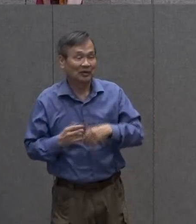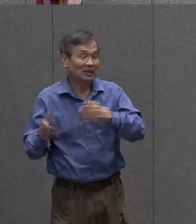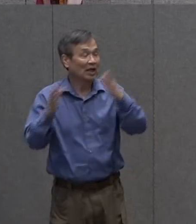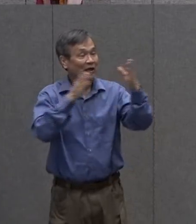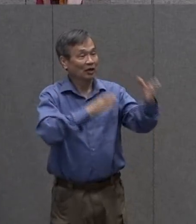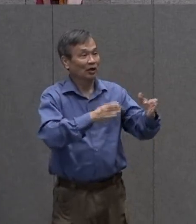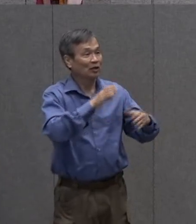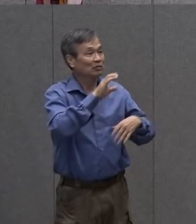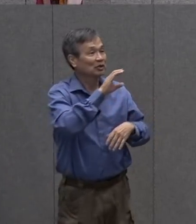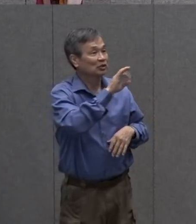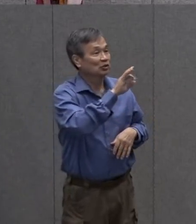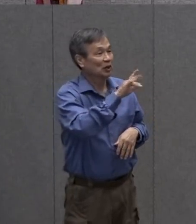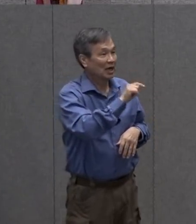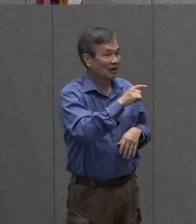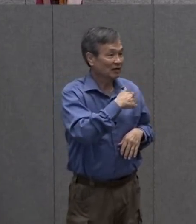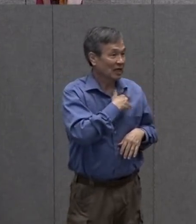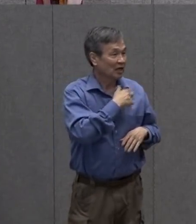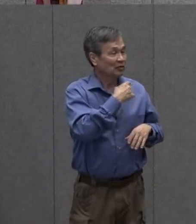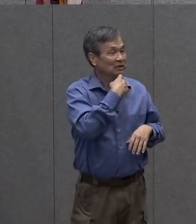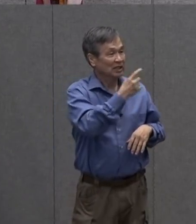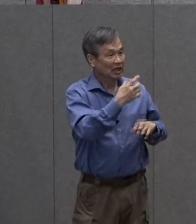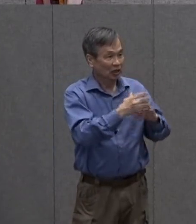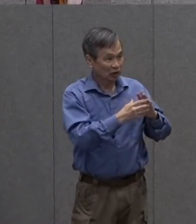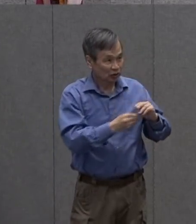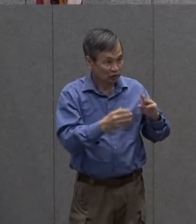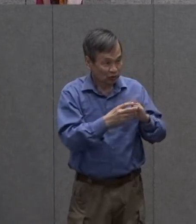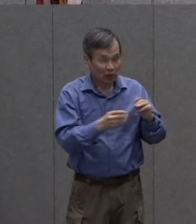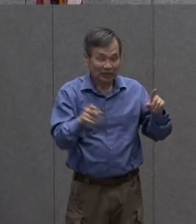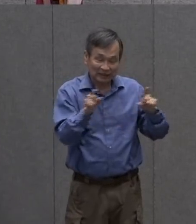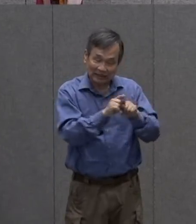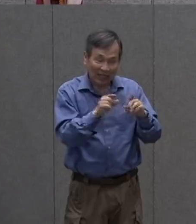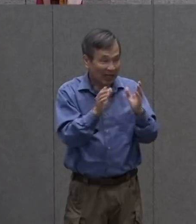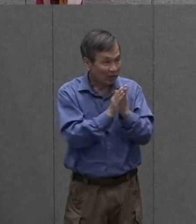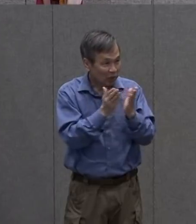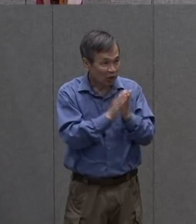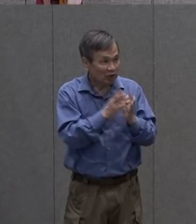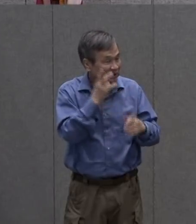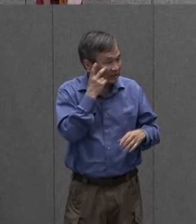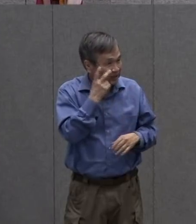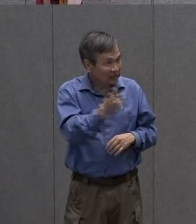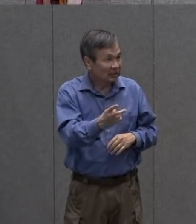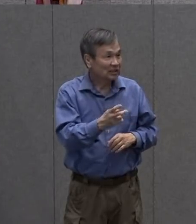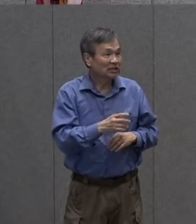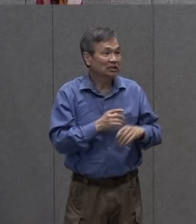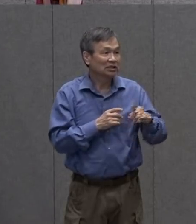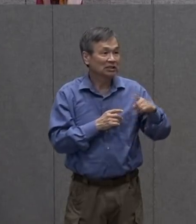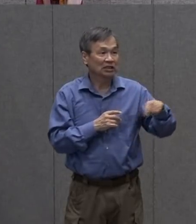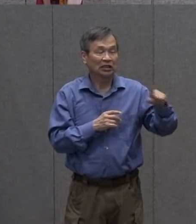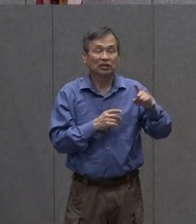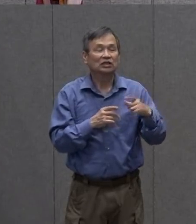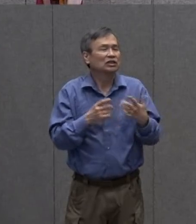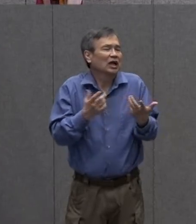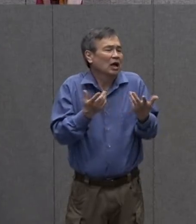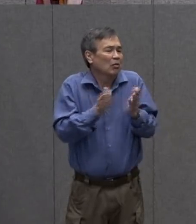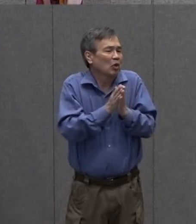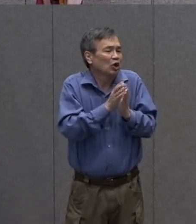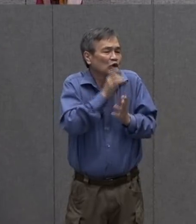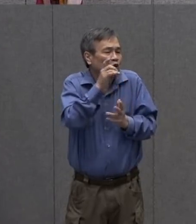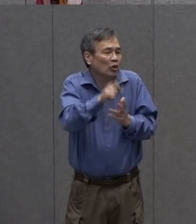So, I'm also gonna share a story with you from the same book. And you can see that this is one of those books that you don't have to read all the way through